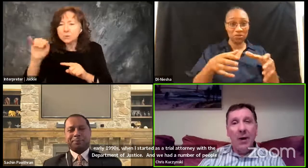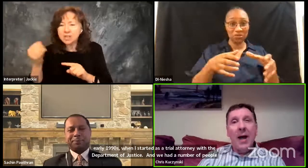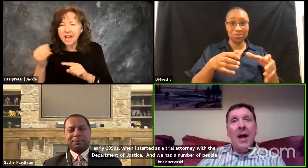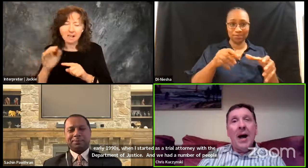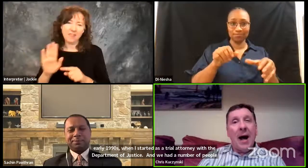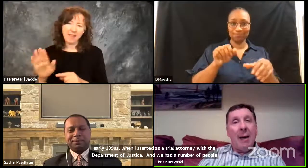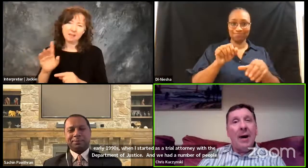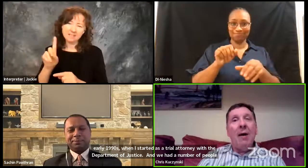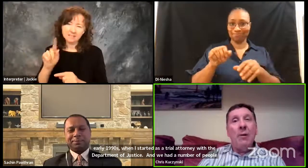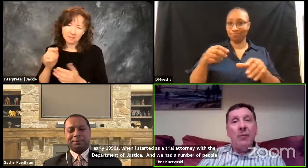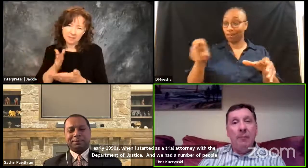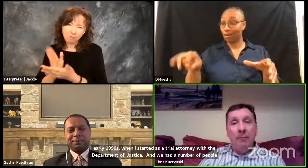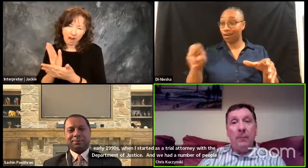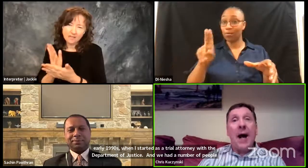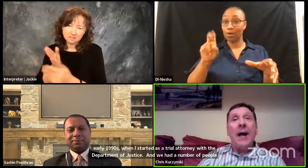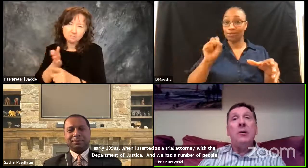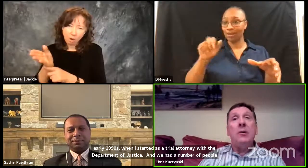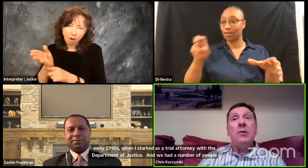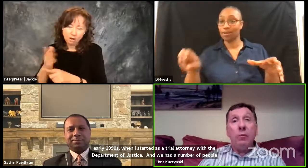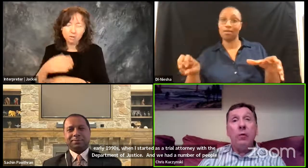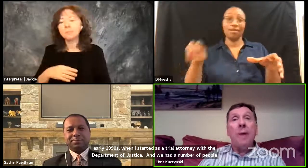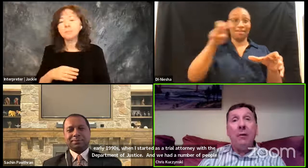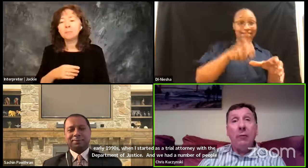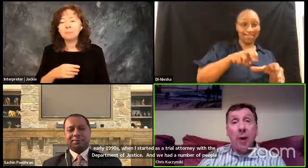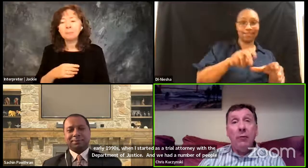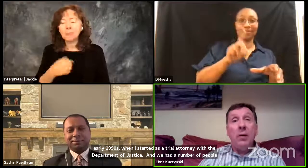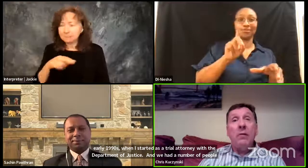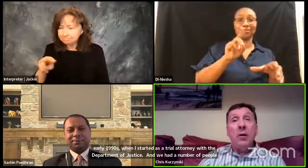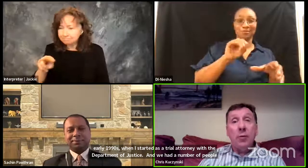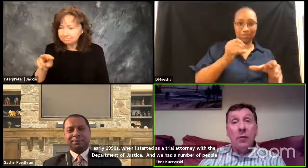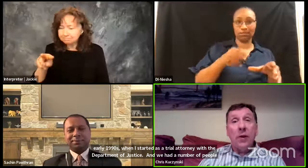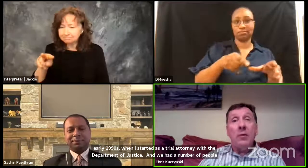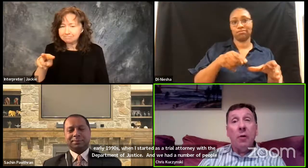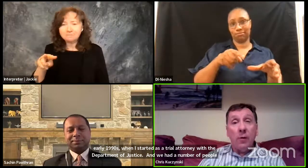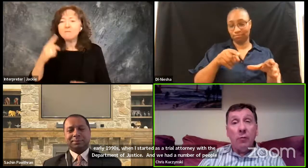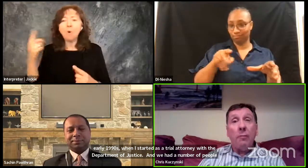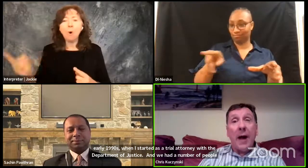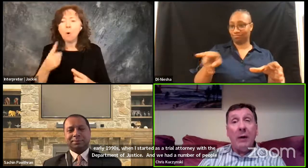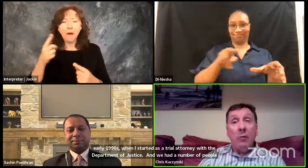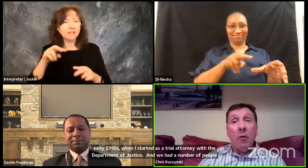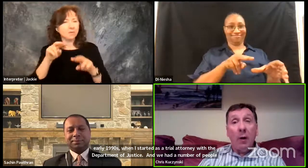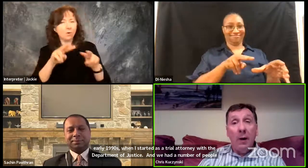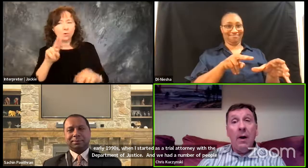So I always -- I had enormous respect for those individuals and enormous respect for